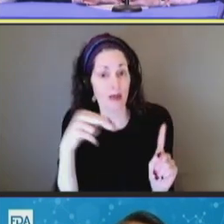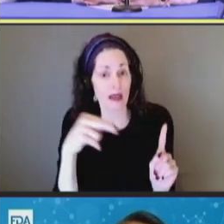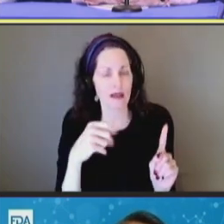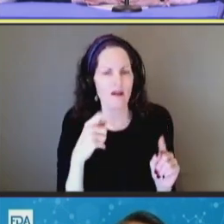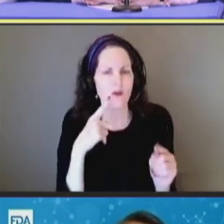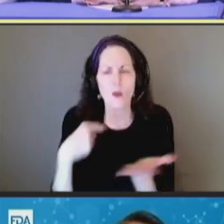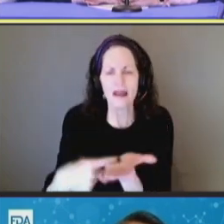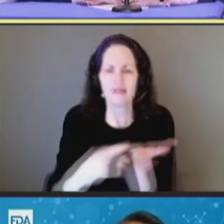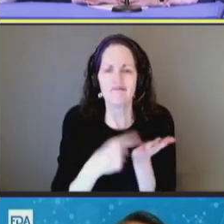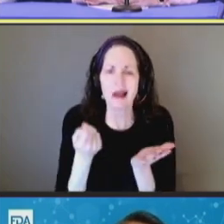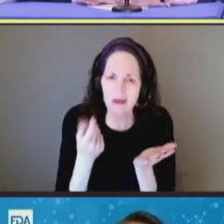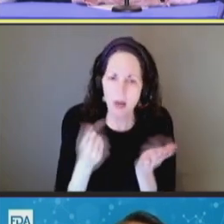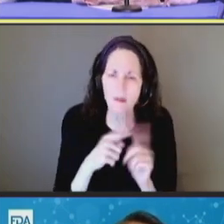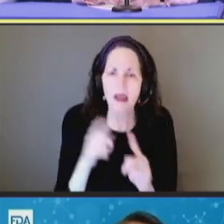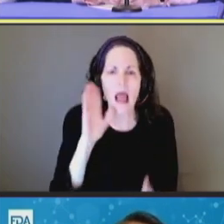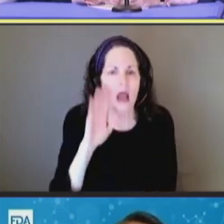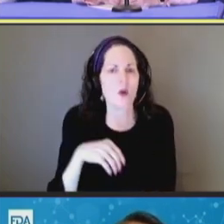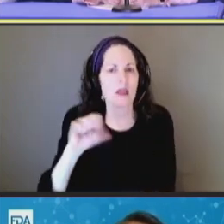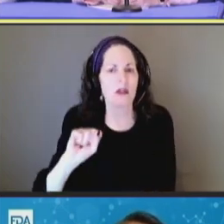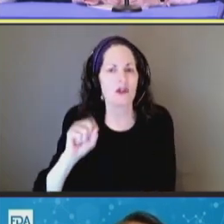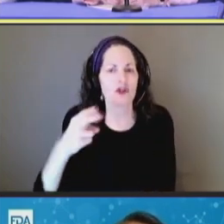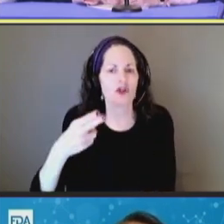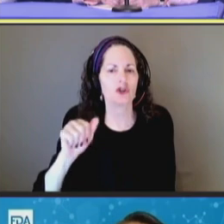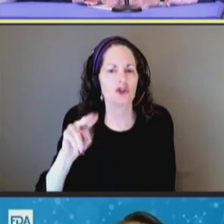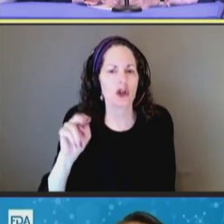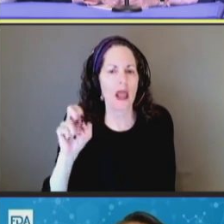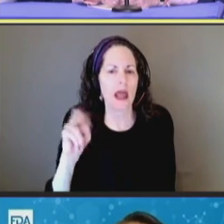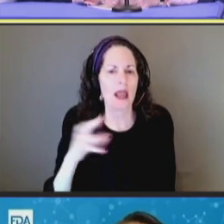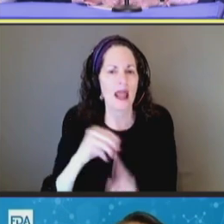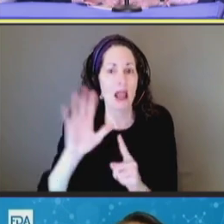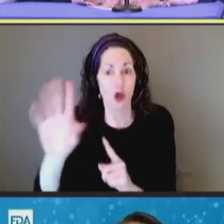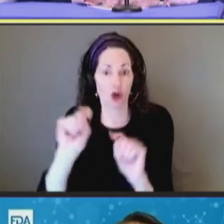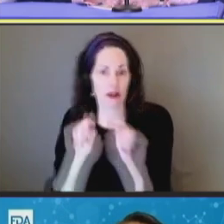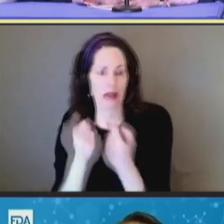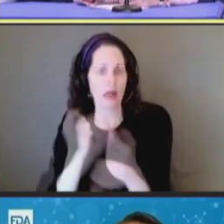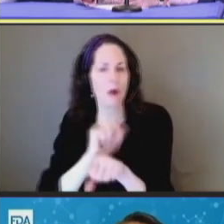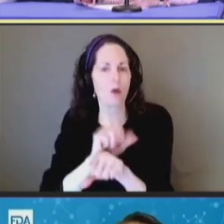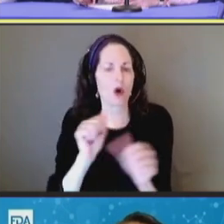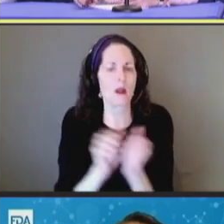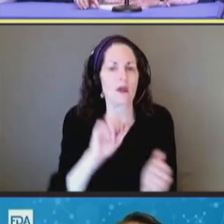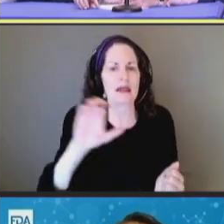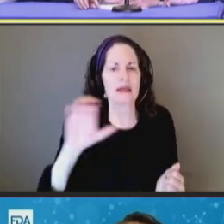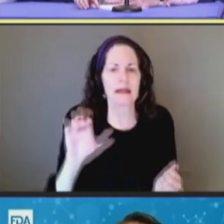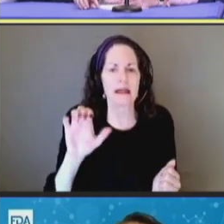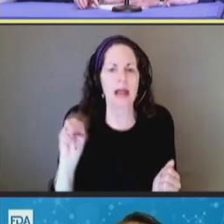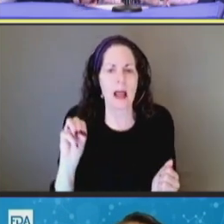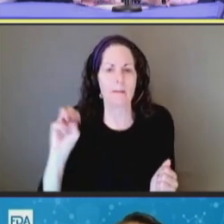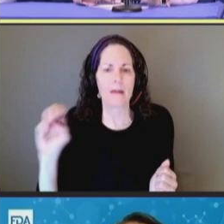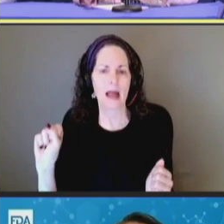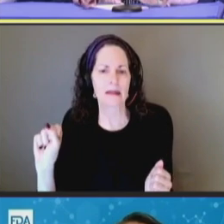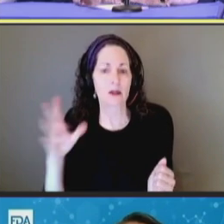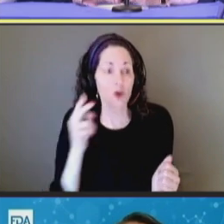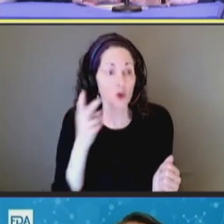her team are also working with CMS to see if there isn't a better way to establish some sort of data